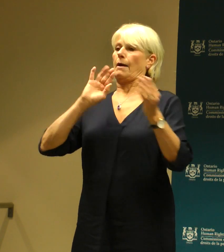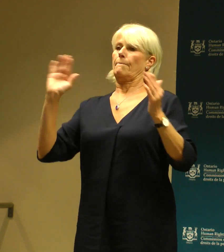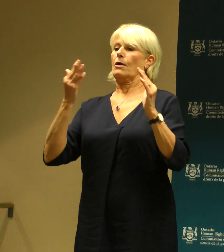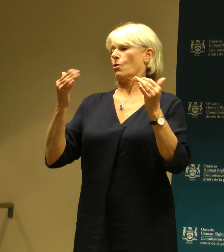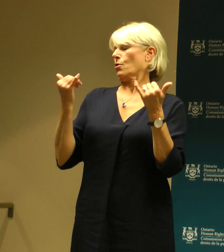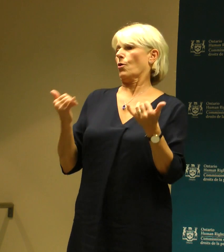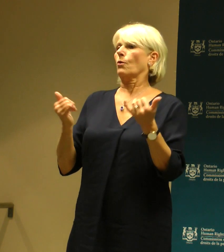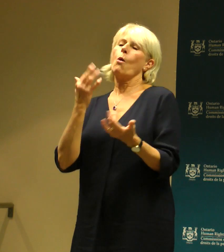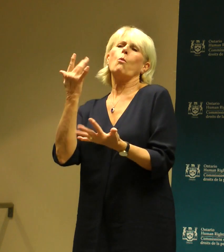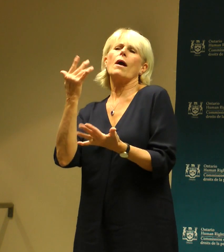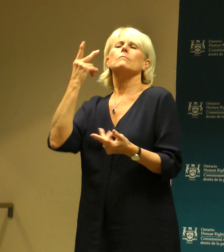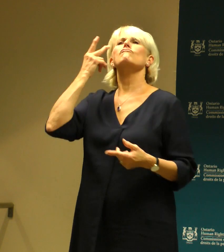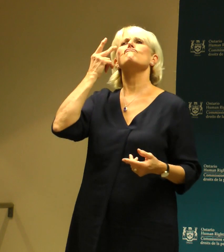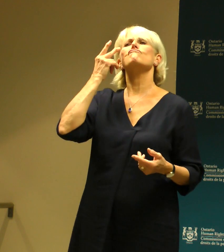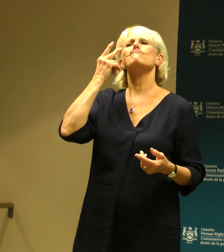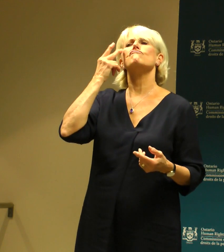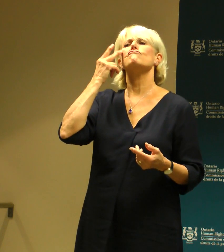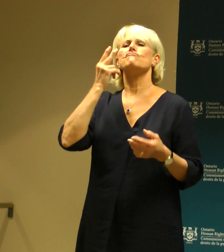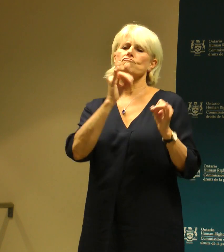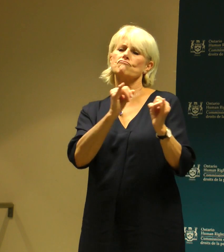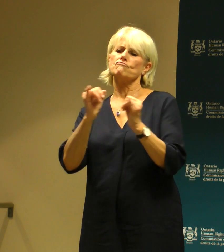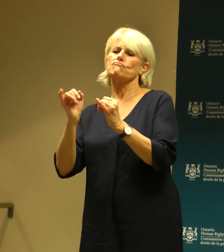wait-and-see approach focused on individual accommodation.